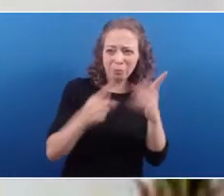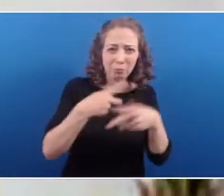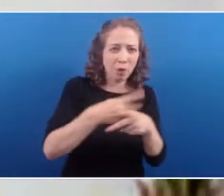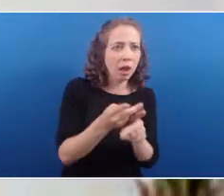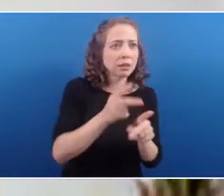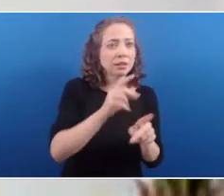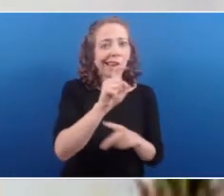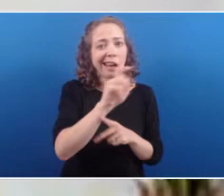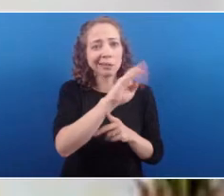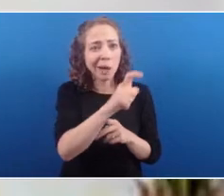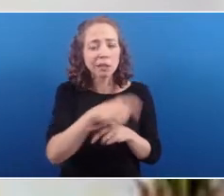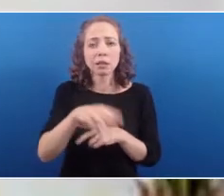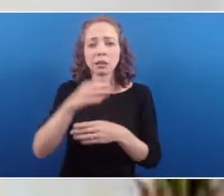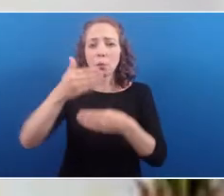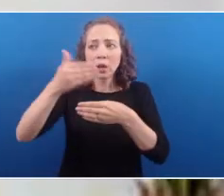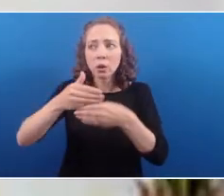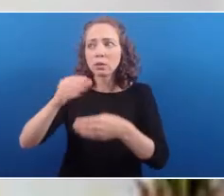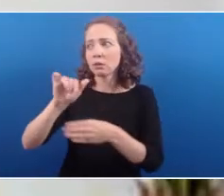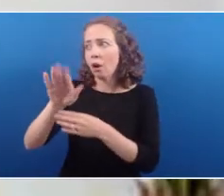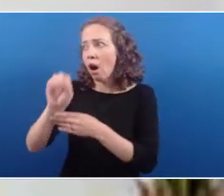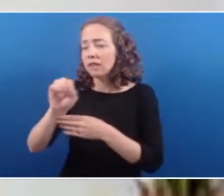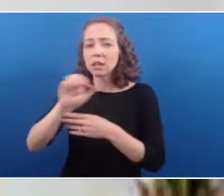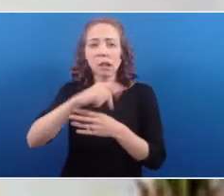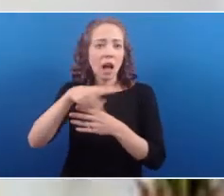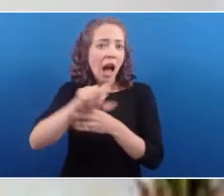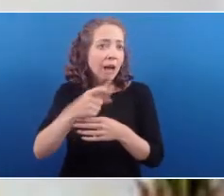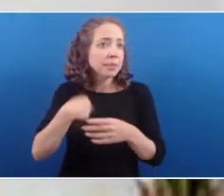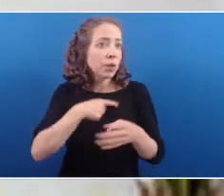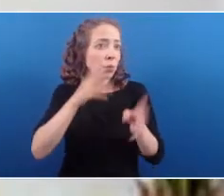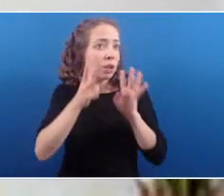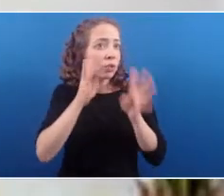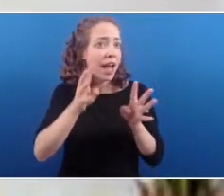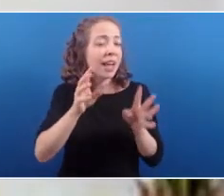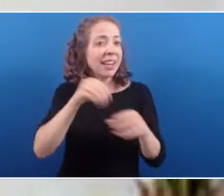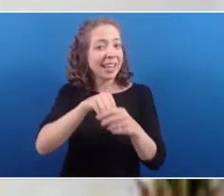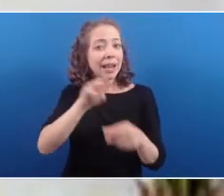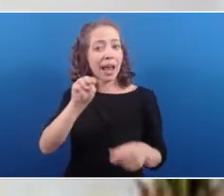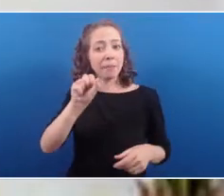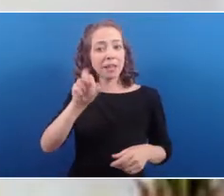Even through to the apps that we create in MSR, in Microsoft Research.